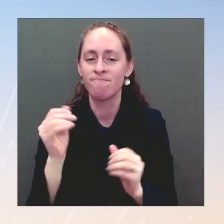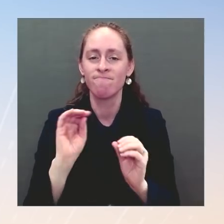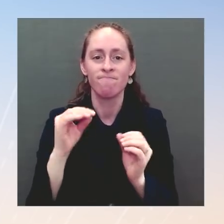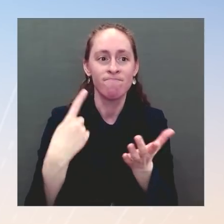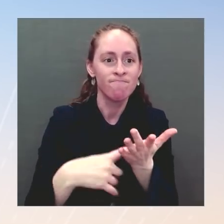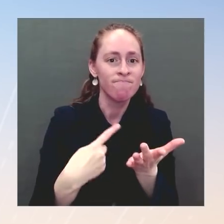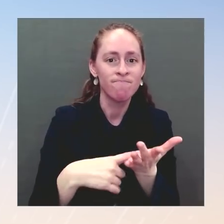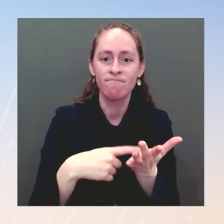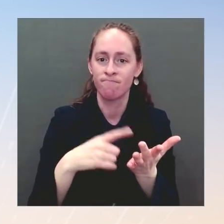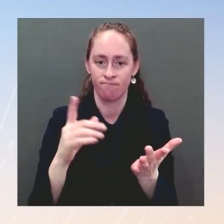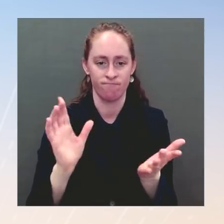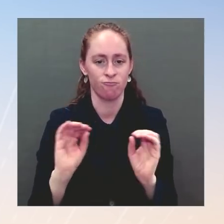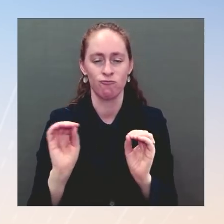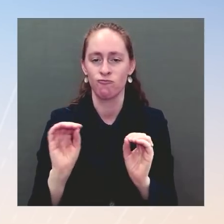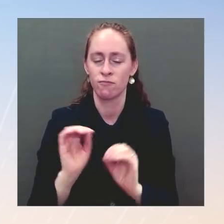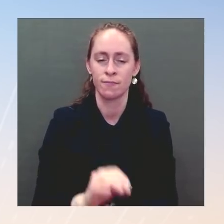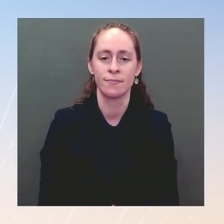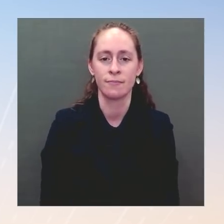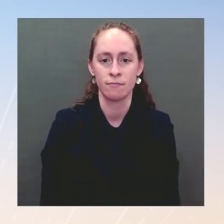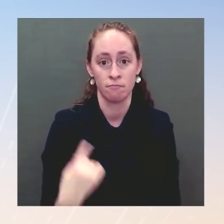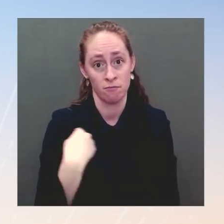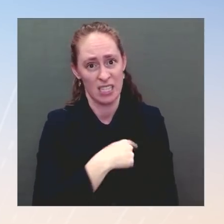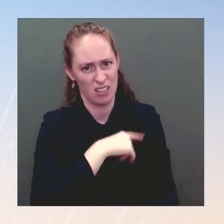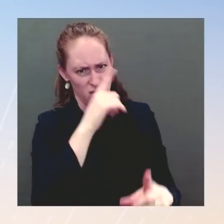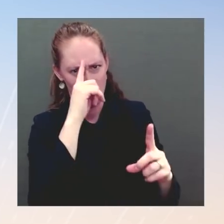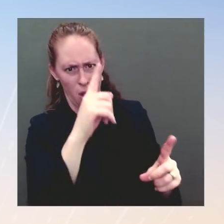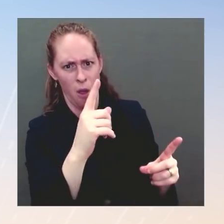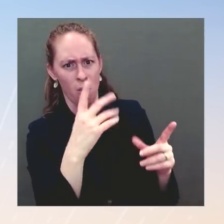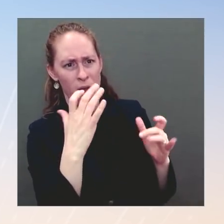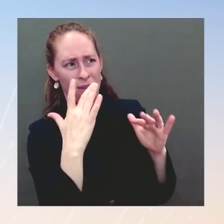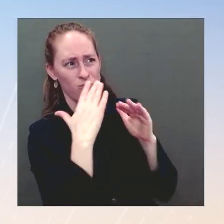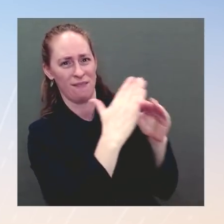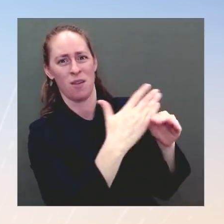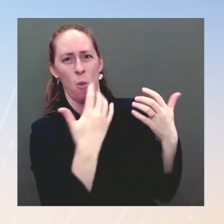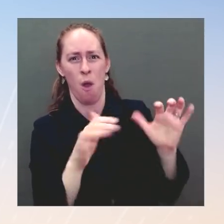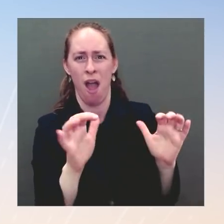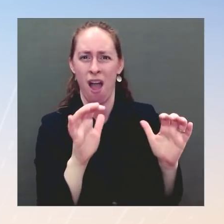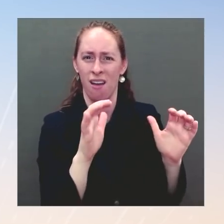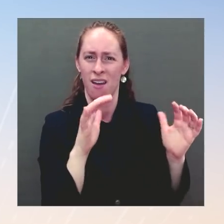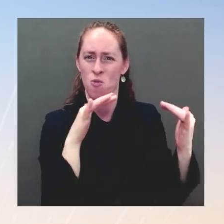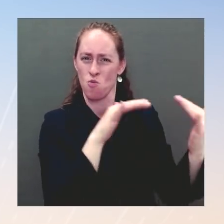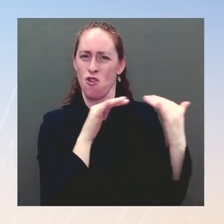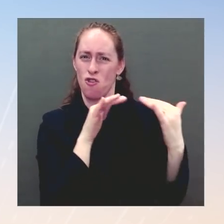prevent devastation on the Ukrainian people. And we're already seeing the impact on the economy in Russia.